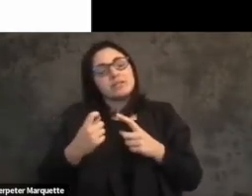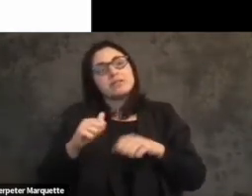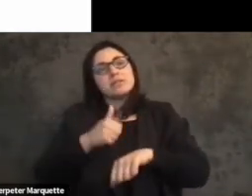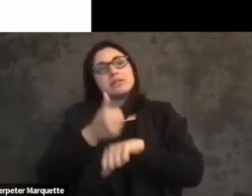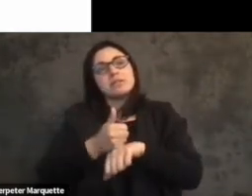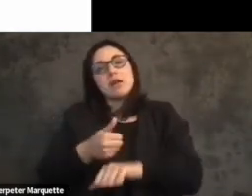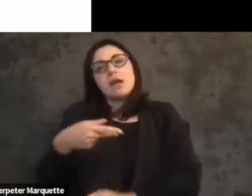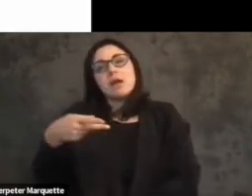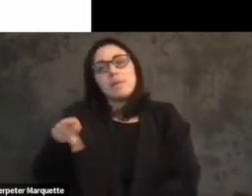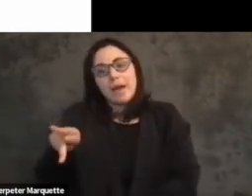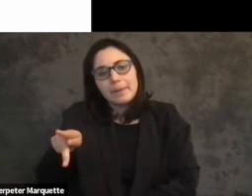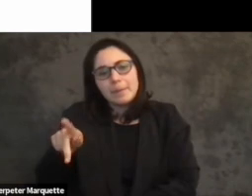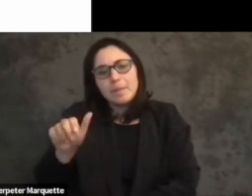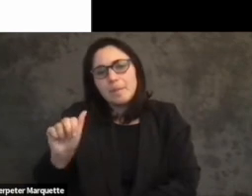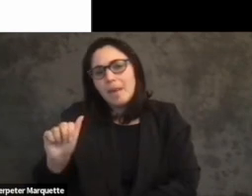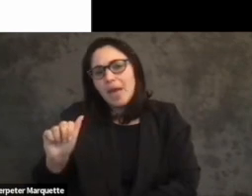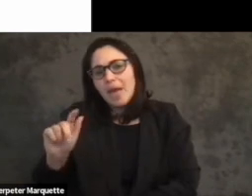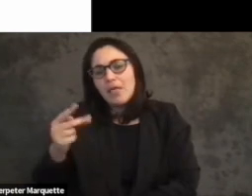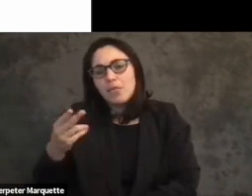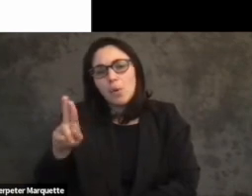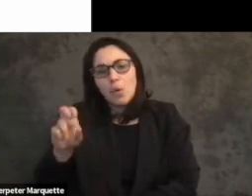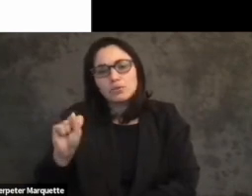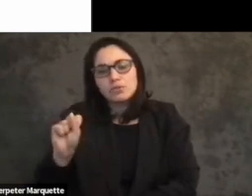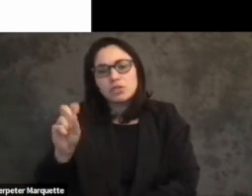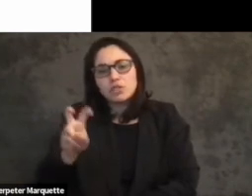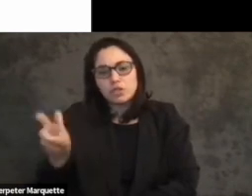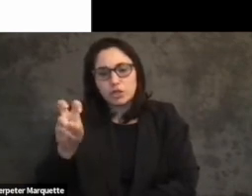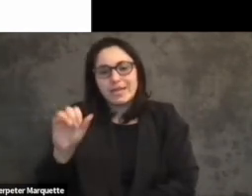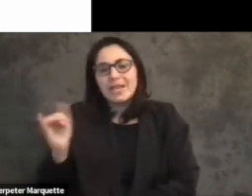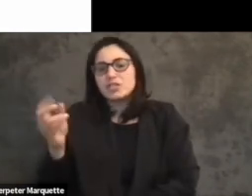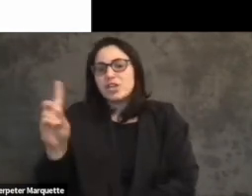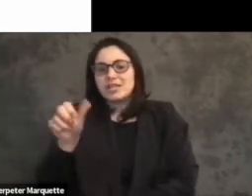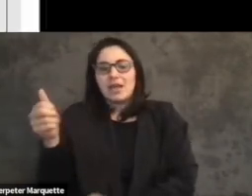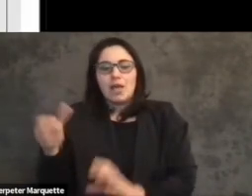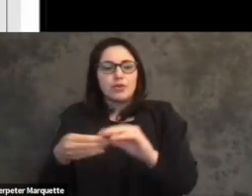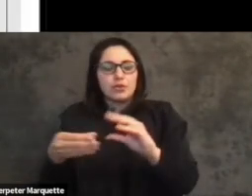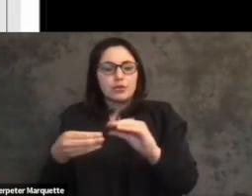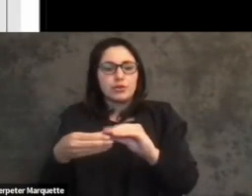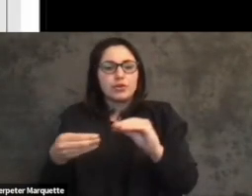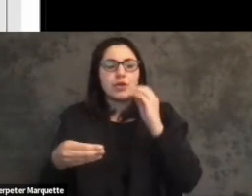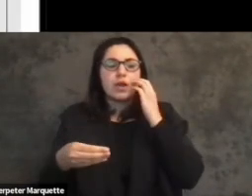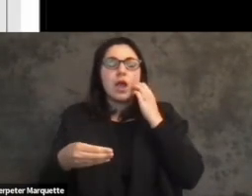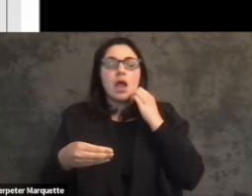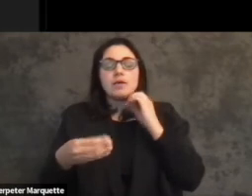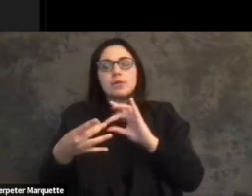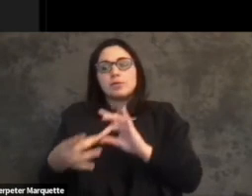to survive and thrive and I would like to end with some reflective questions prompted